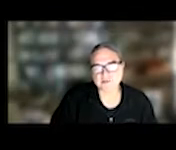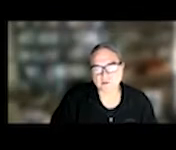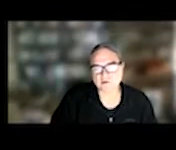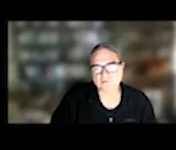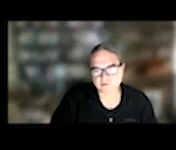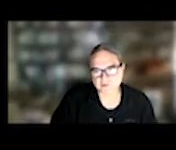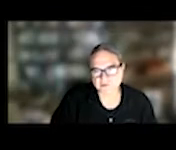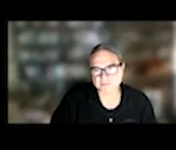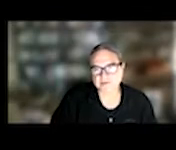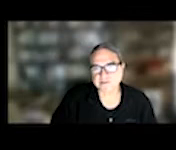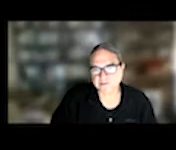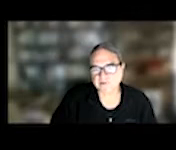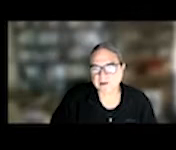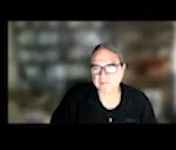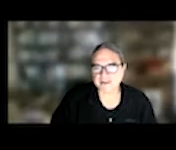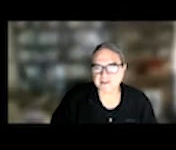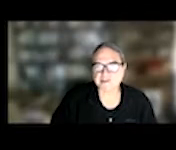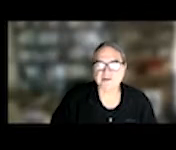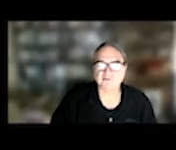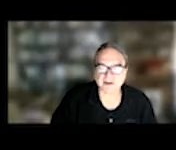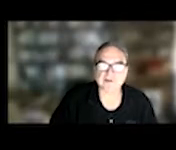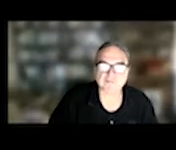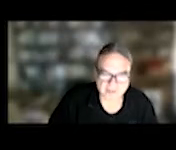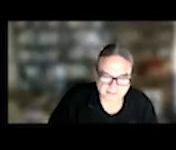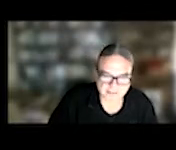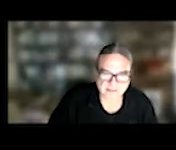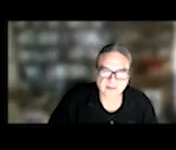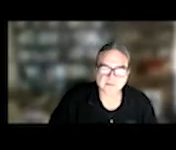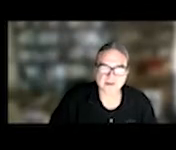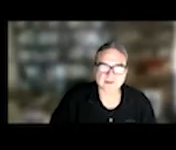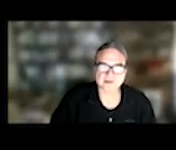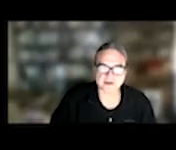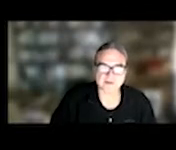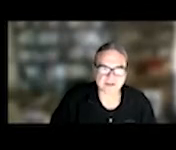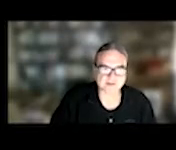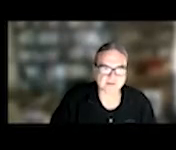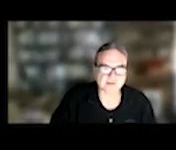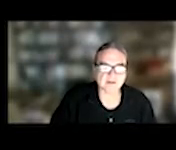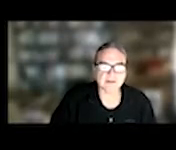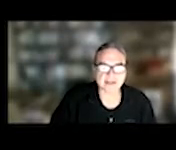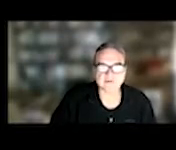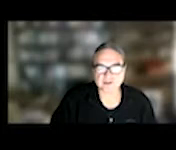historical roots that put some of our populations at greater risk for intergenerational adverse